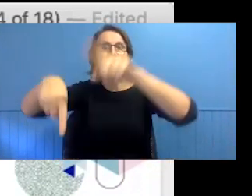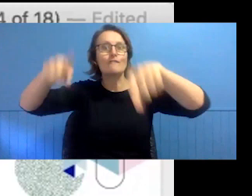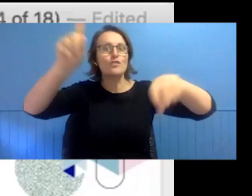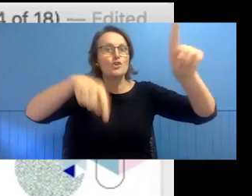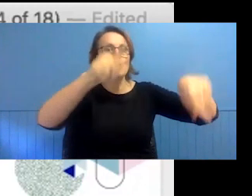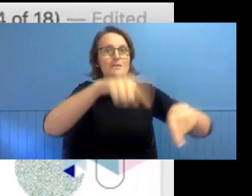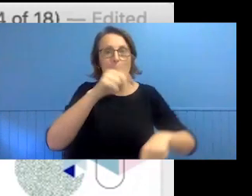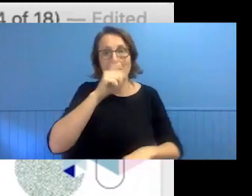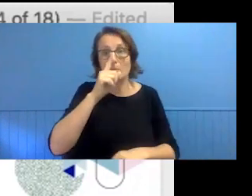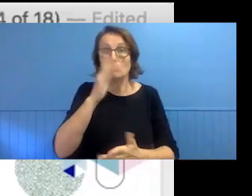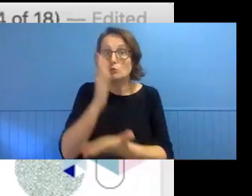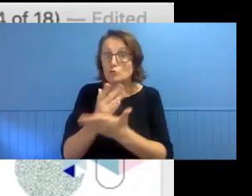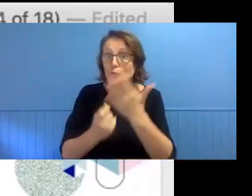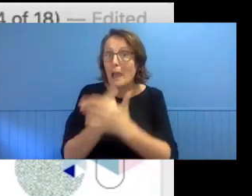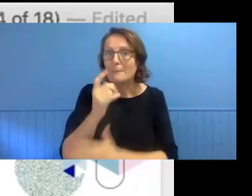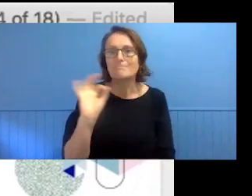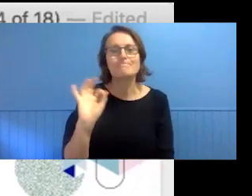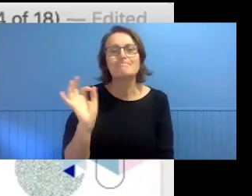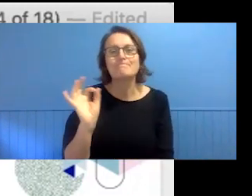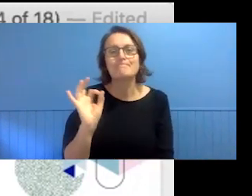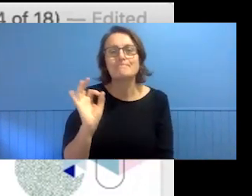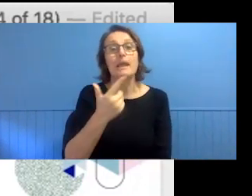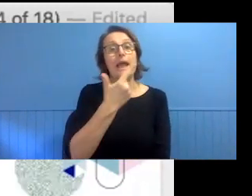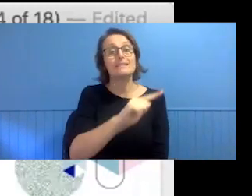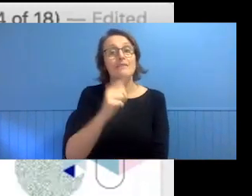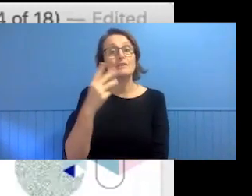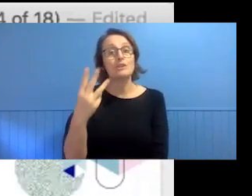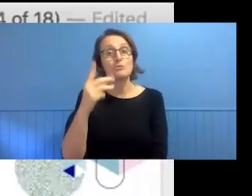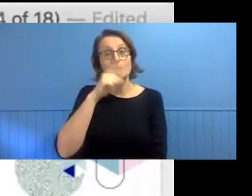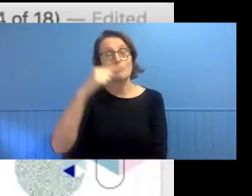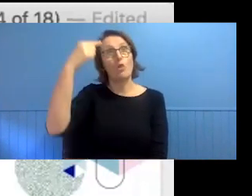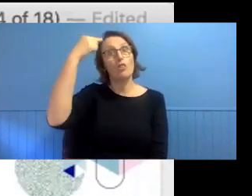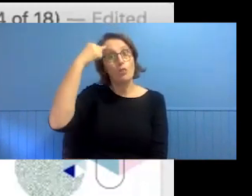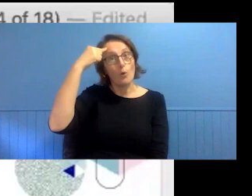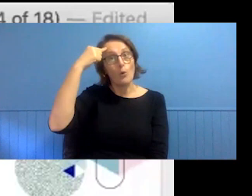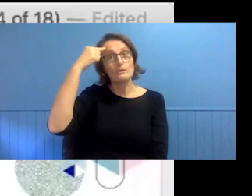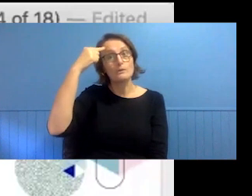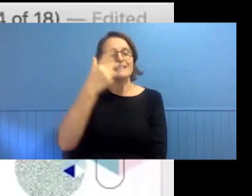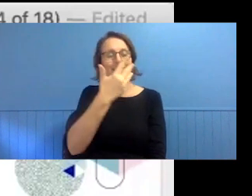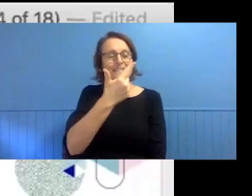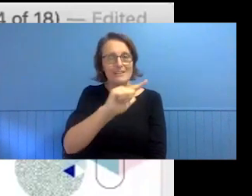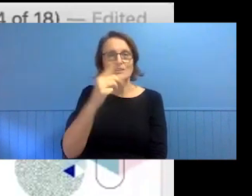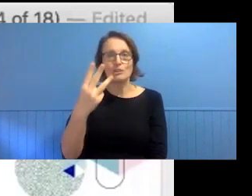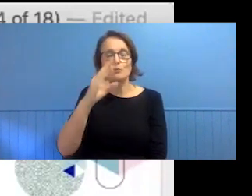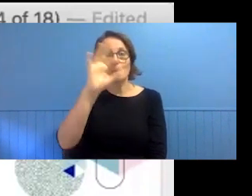their project would help them engage more extensively with their existing